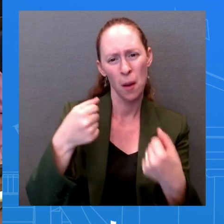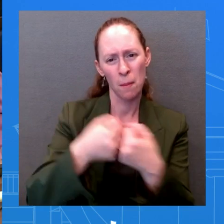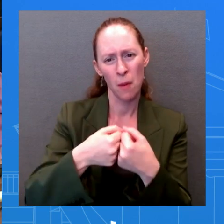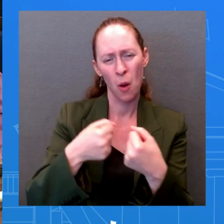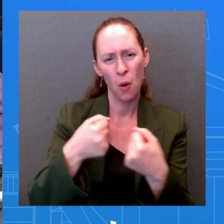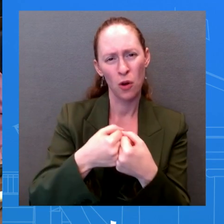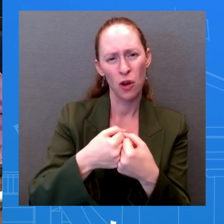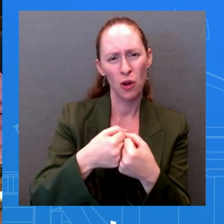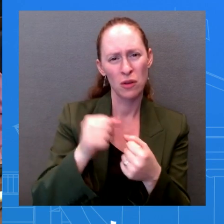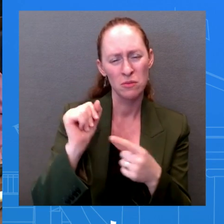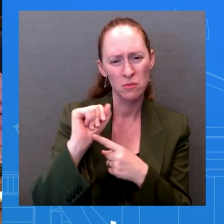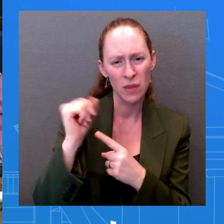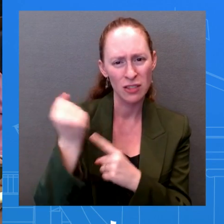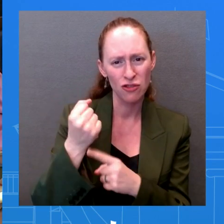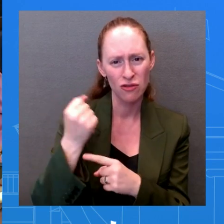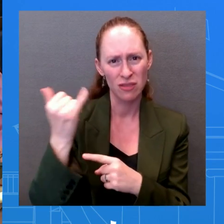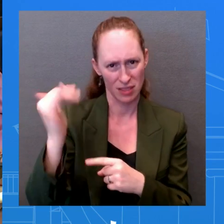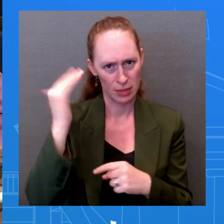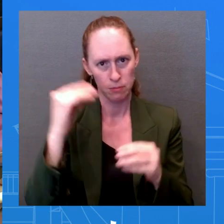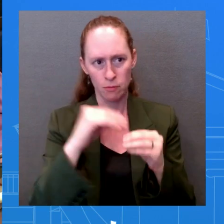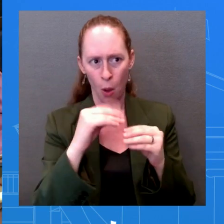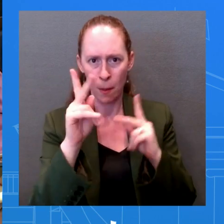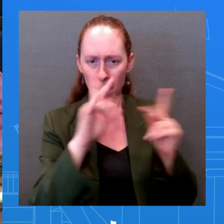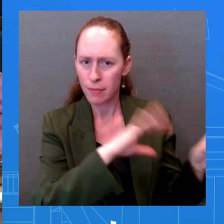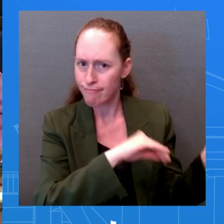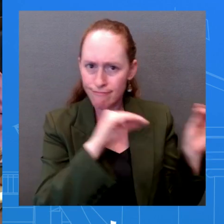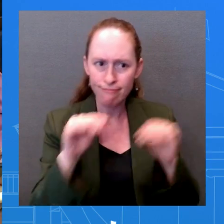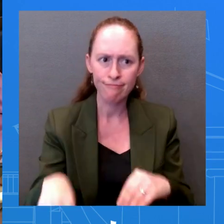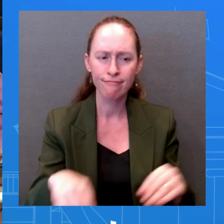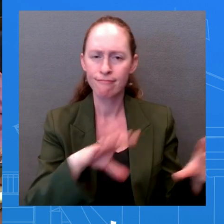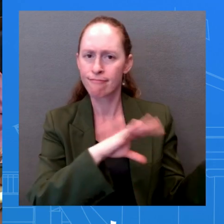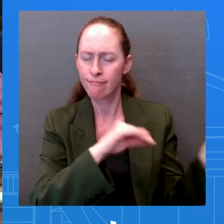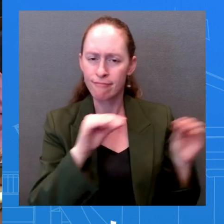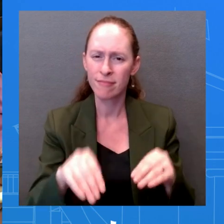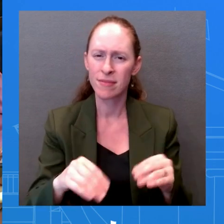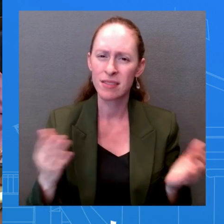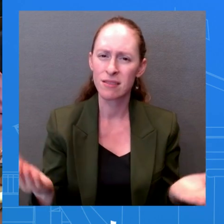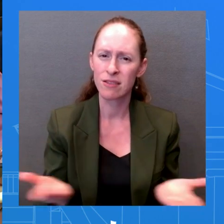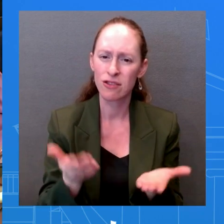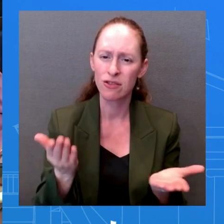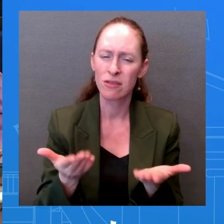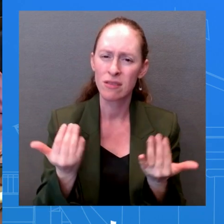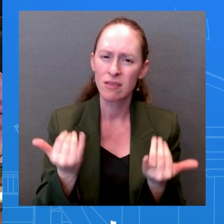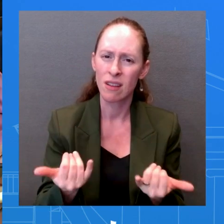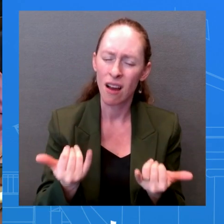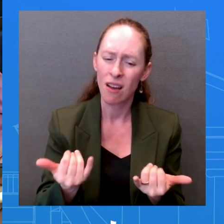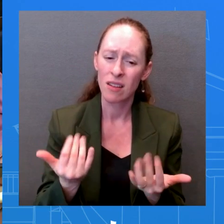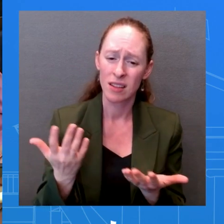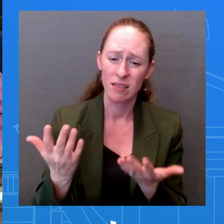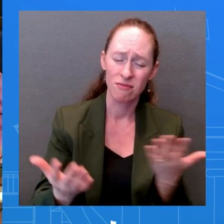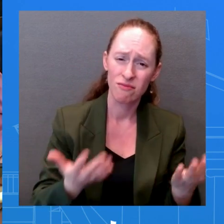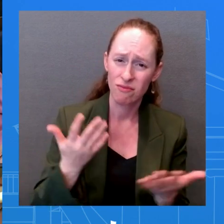where the morgue is overwhelmed by migrant deaths. Are you confident and do you feel that the situation at the border is under control?